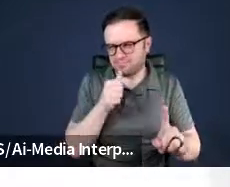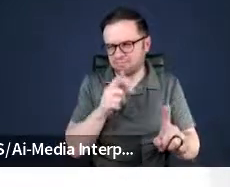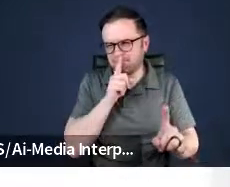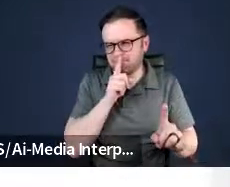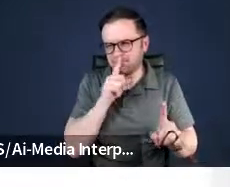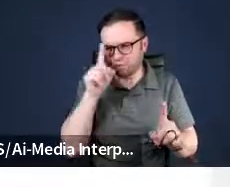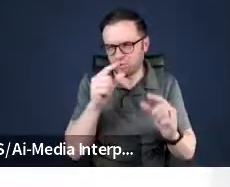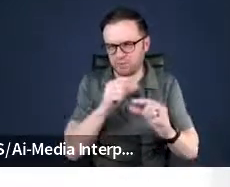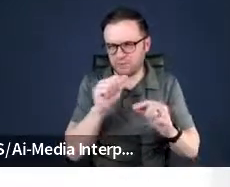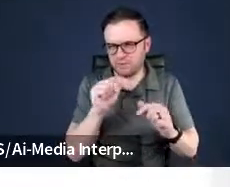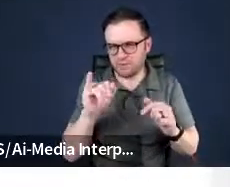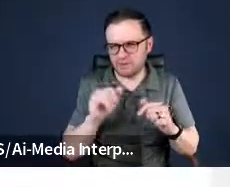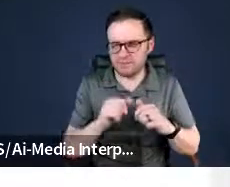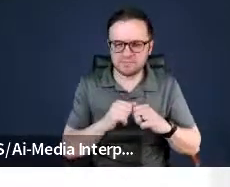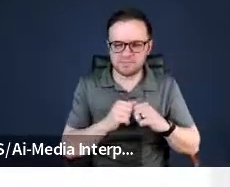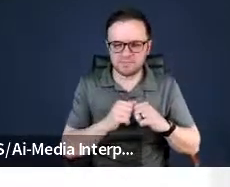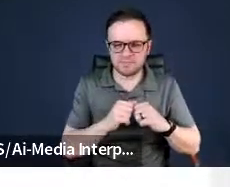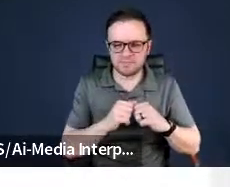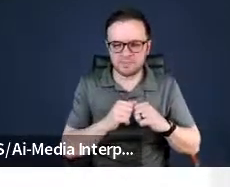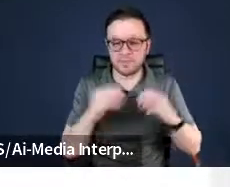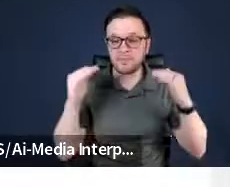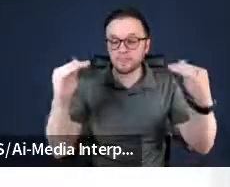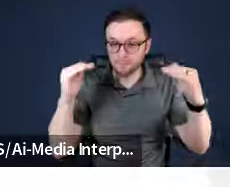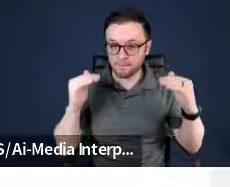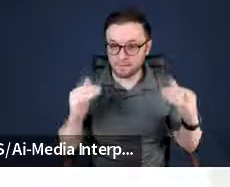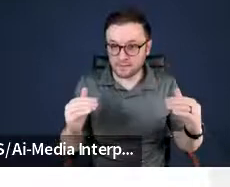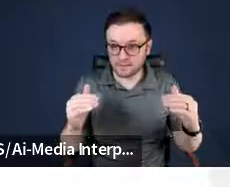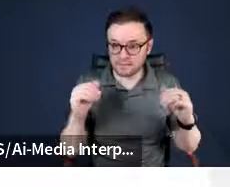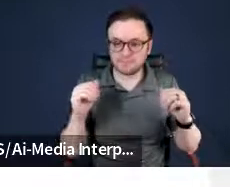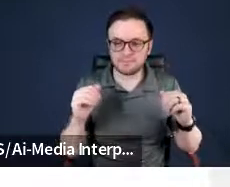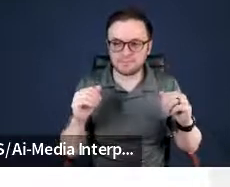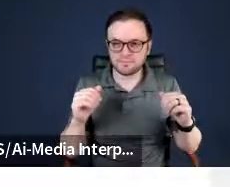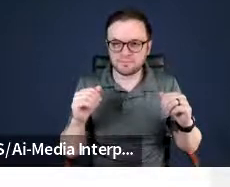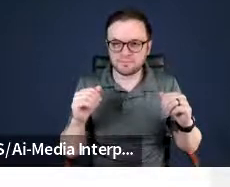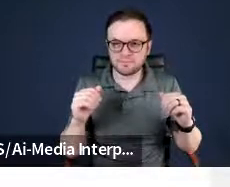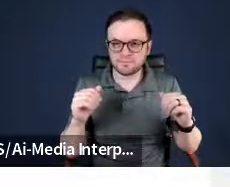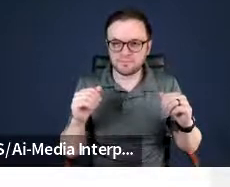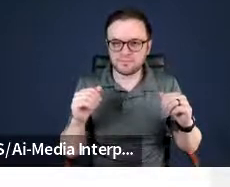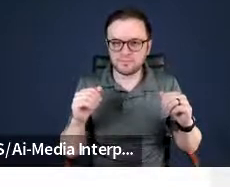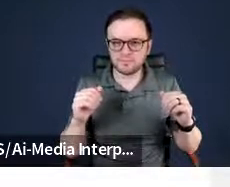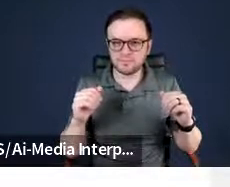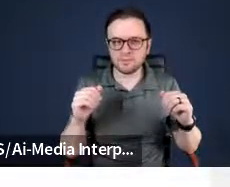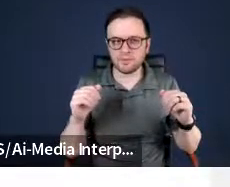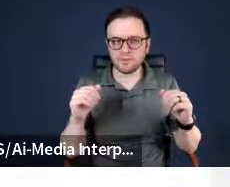behind by the graphic is there and the information it is intended to convey.